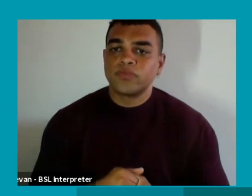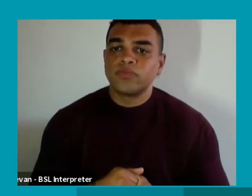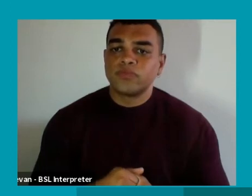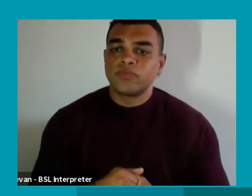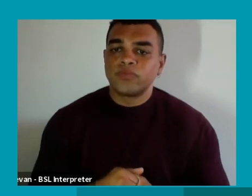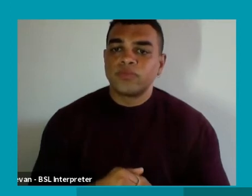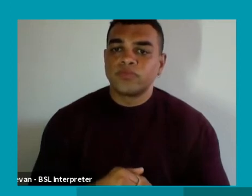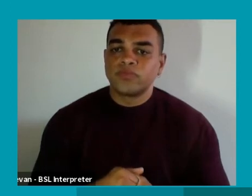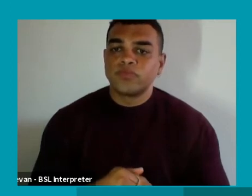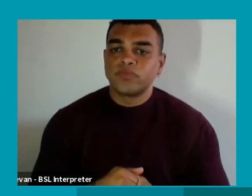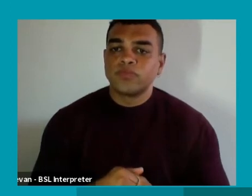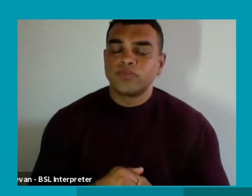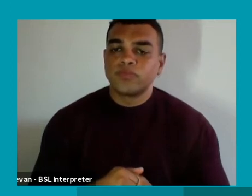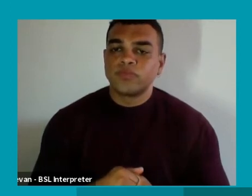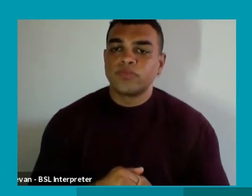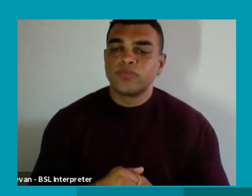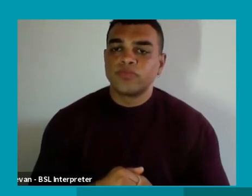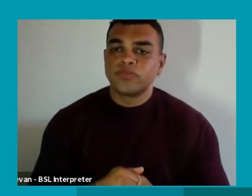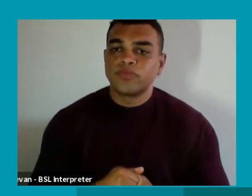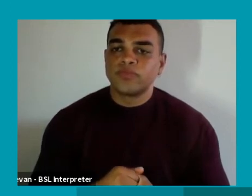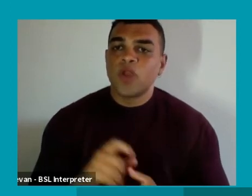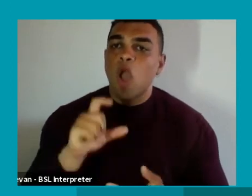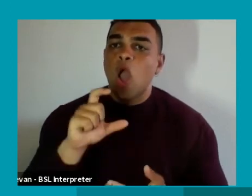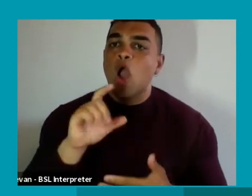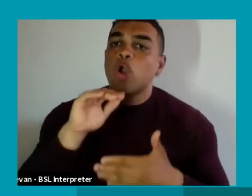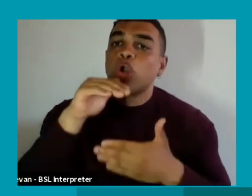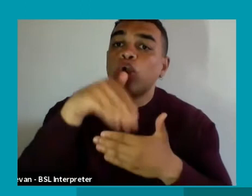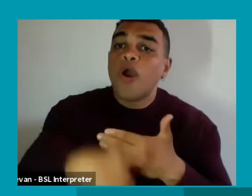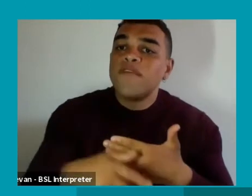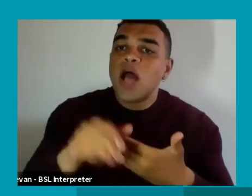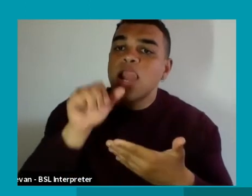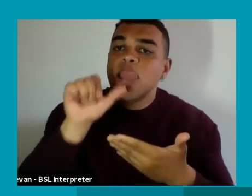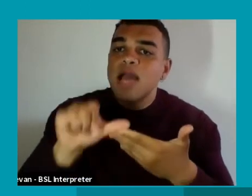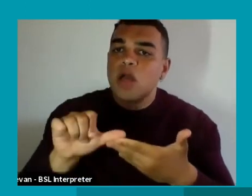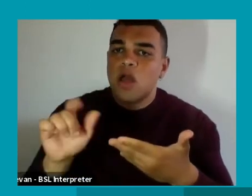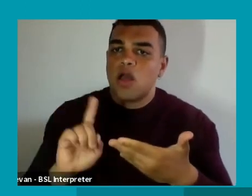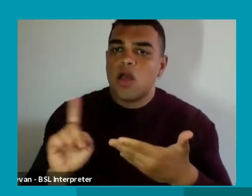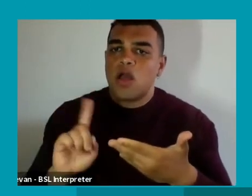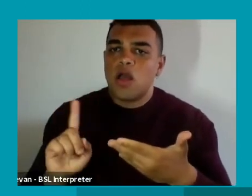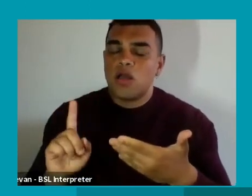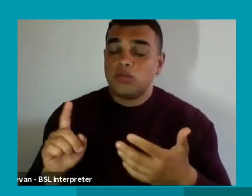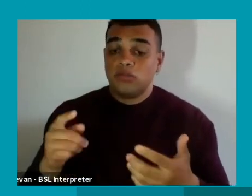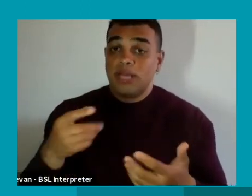and that's the bit where you get to tell the employer why you. Sometimes this is called a cover letter. Sometimes it might be.